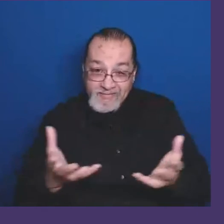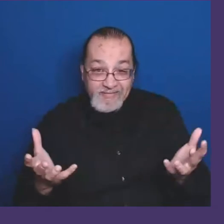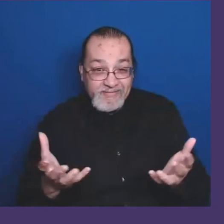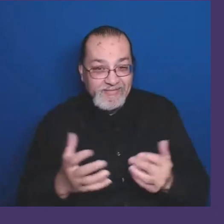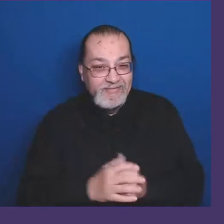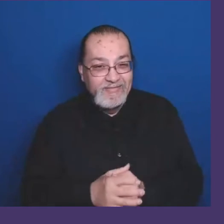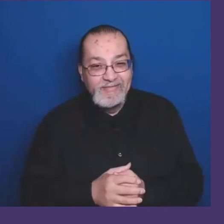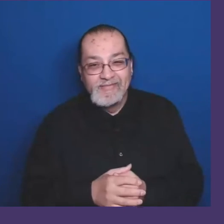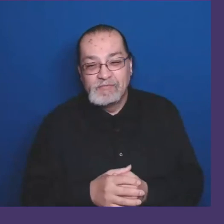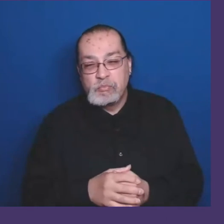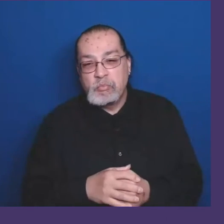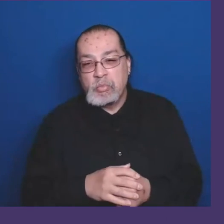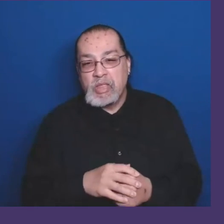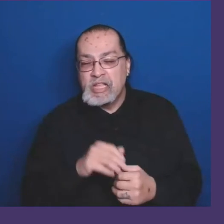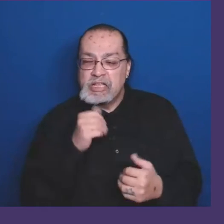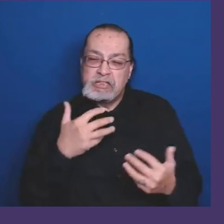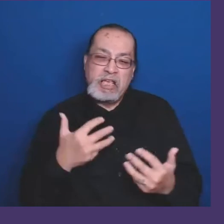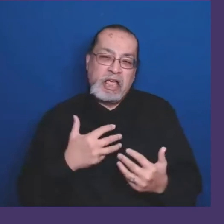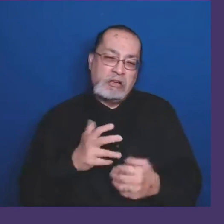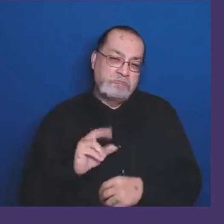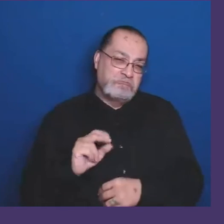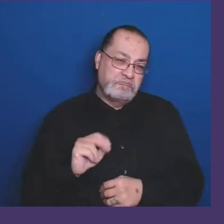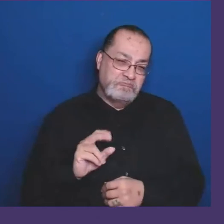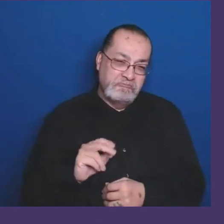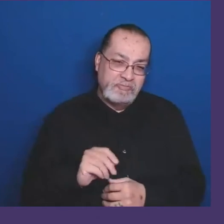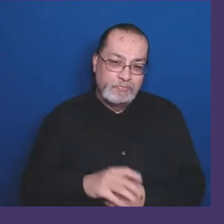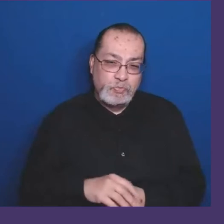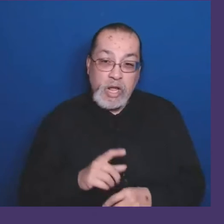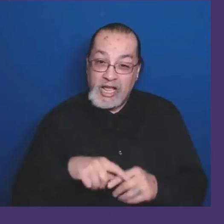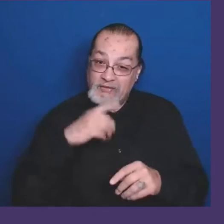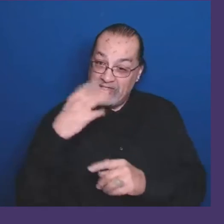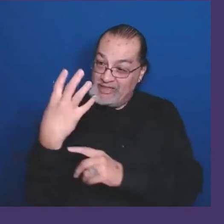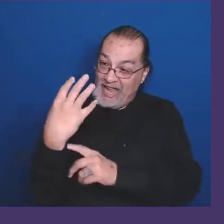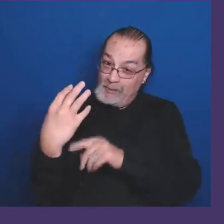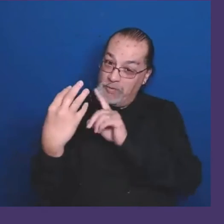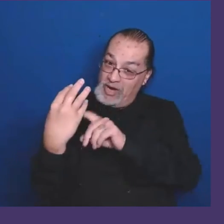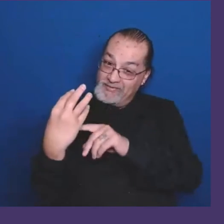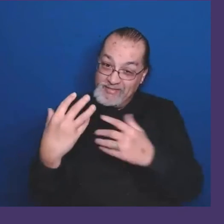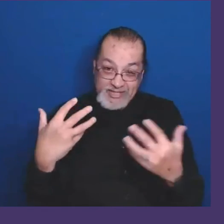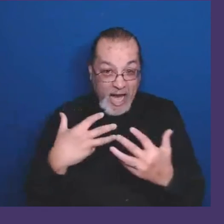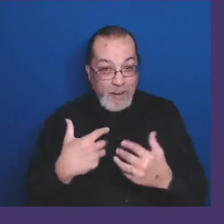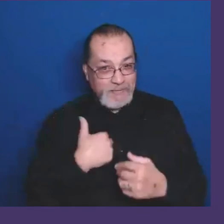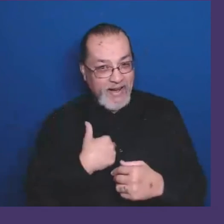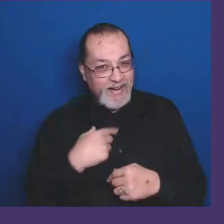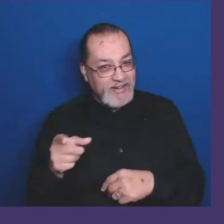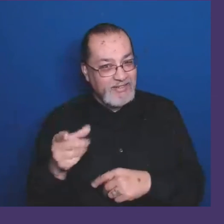It's the cameras that are scary. We're so grateful. In fact, I want to say a huge,